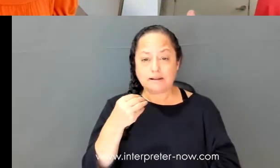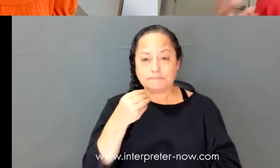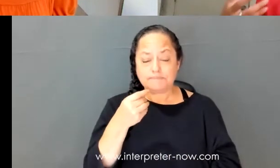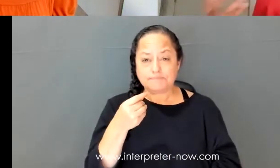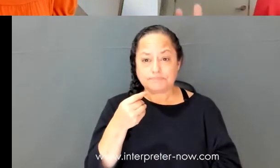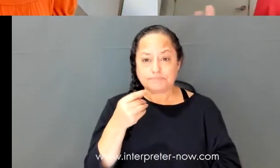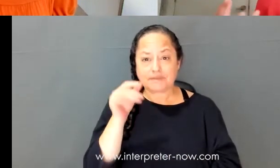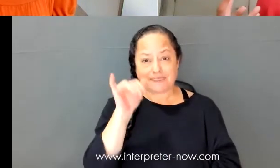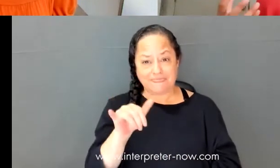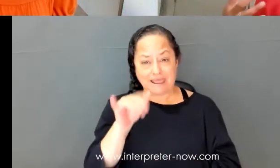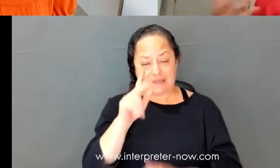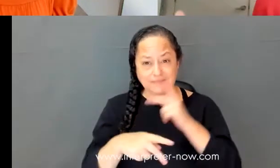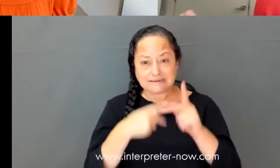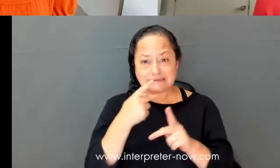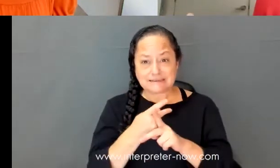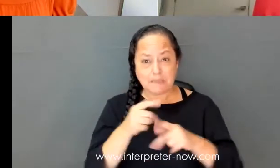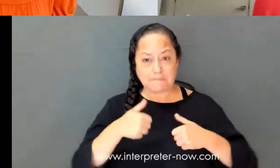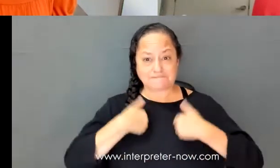Is this the type of life that I want to build?